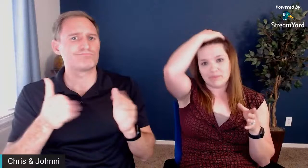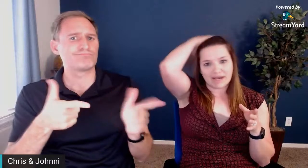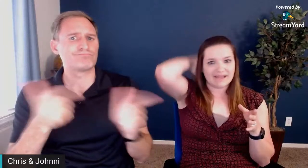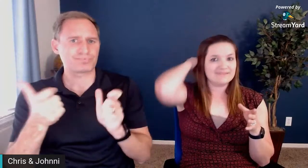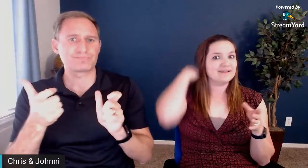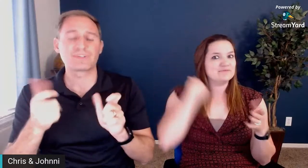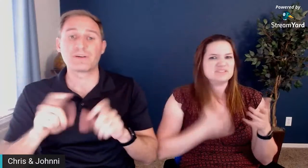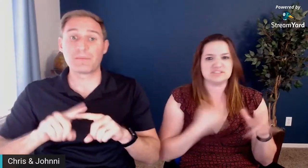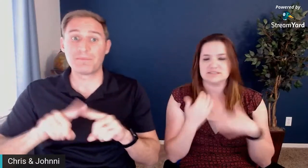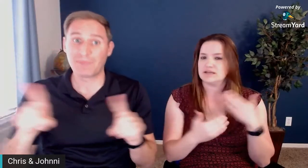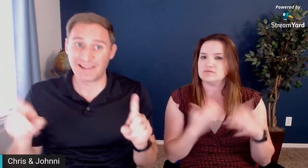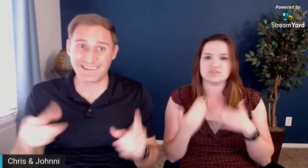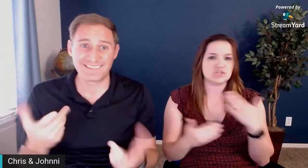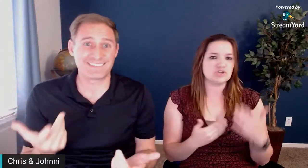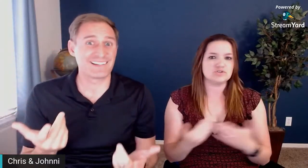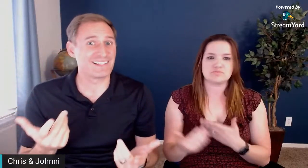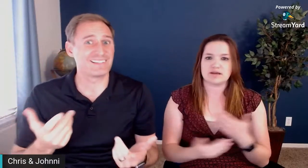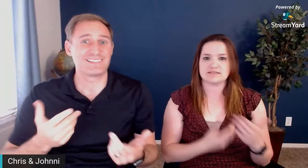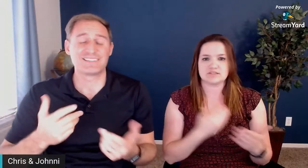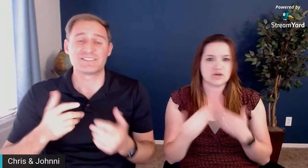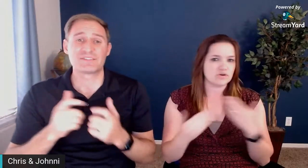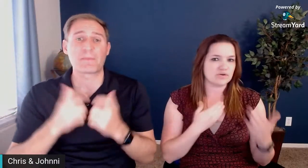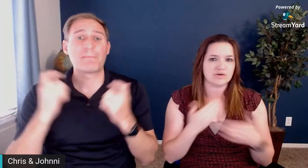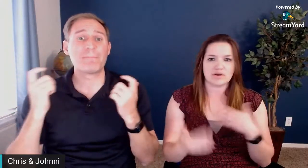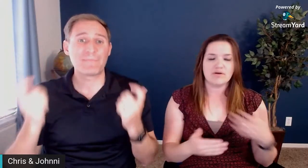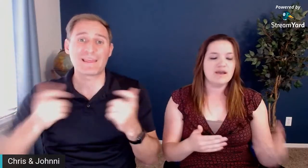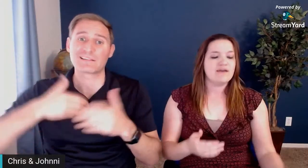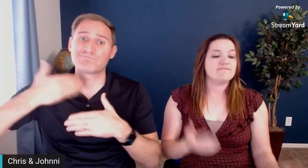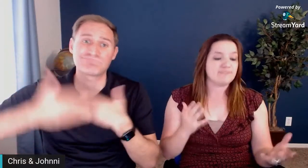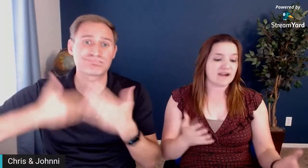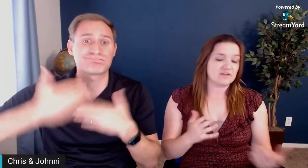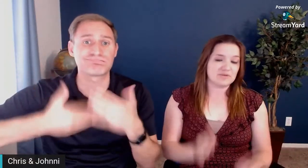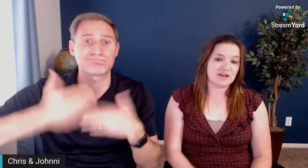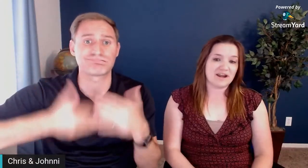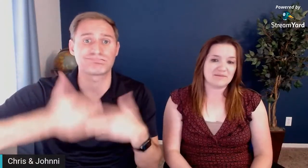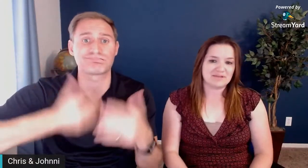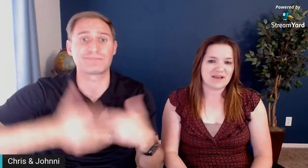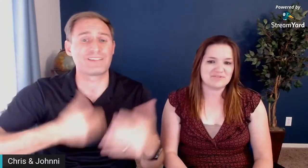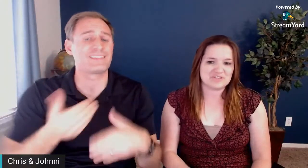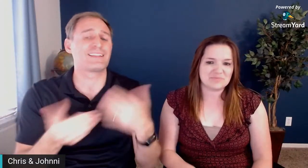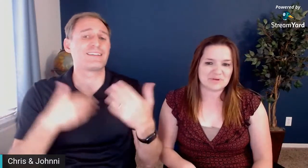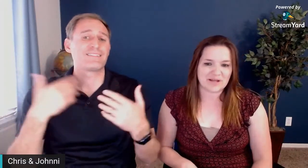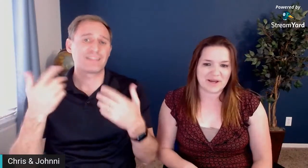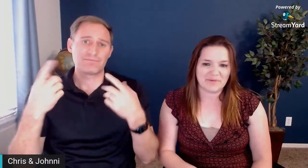but it was just it was a huge process go go go go finally we got it but yeah it was super um